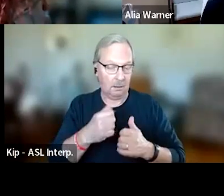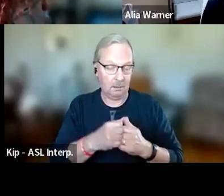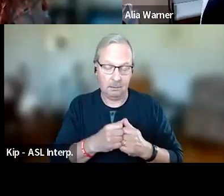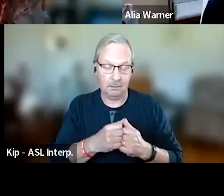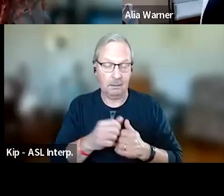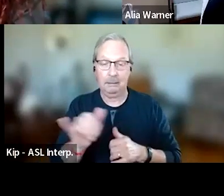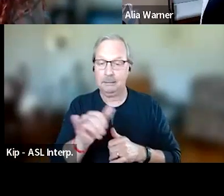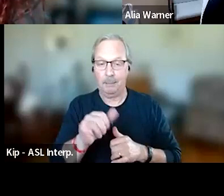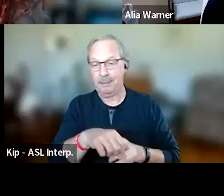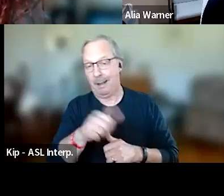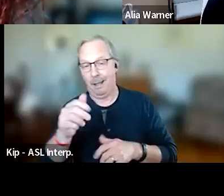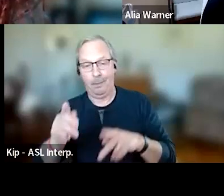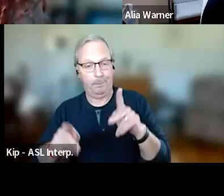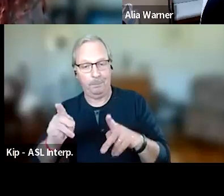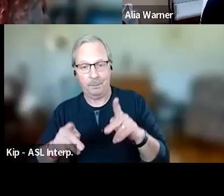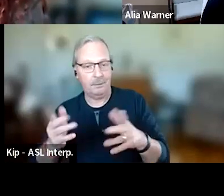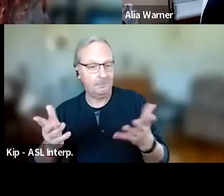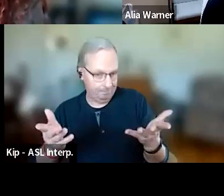This is something that needs to be managed.